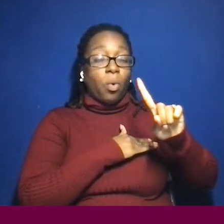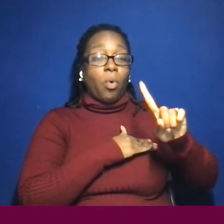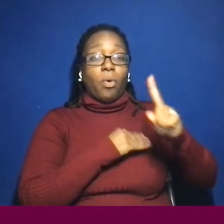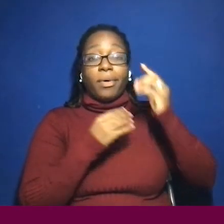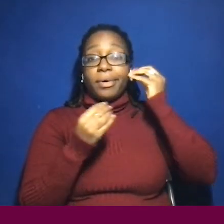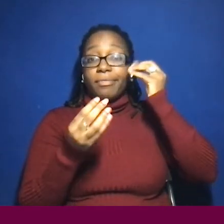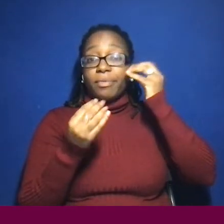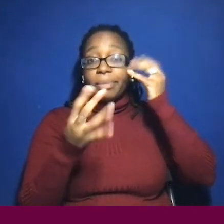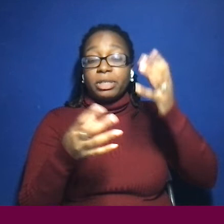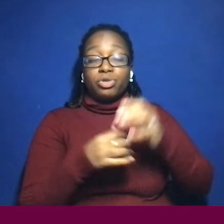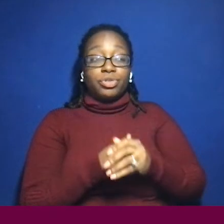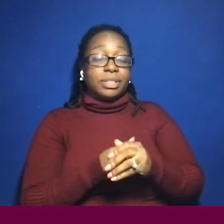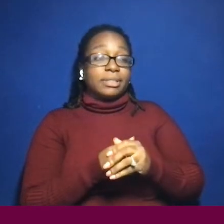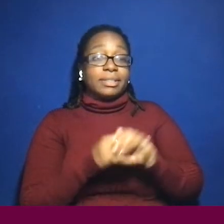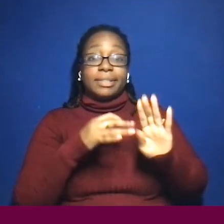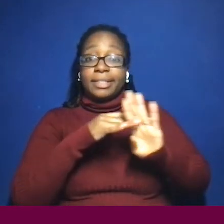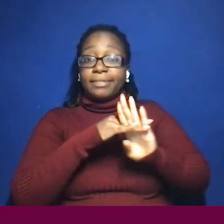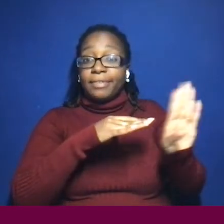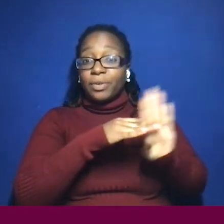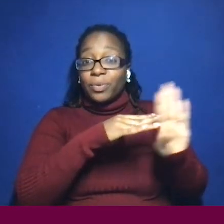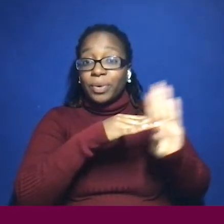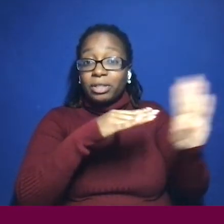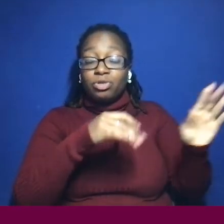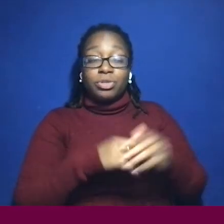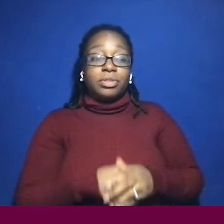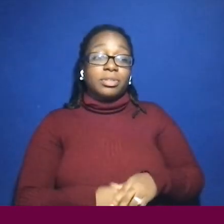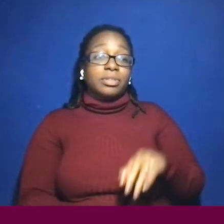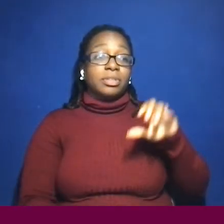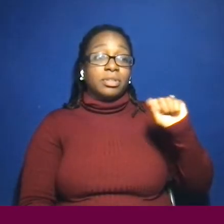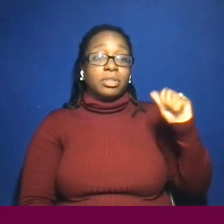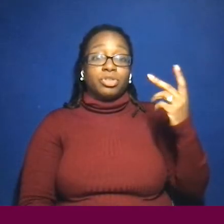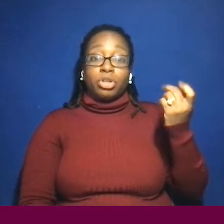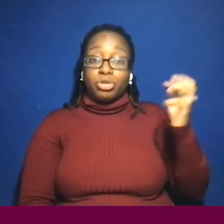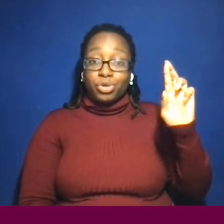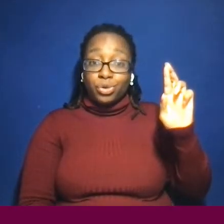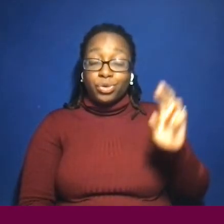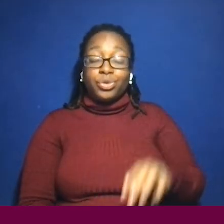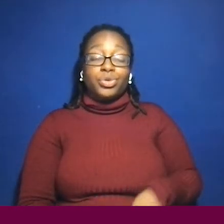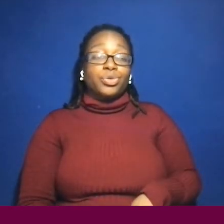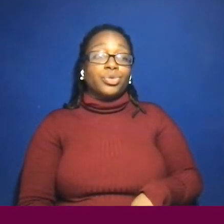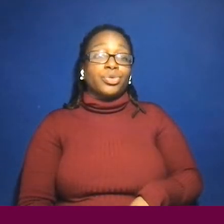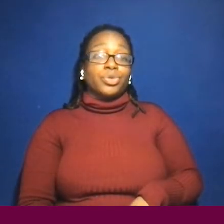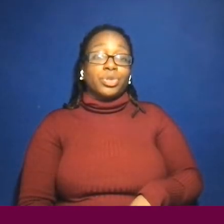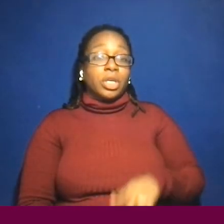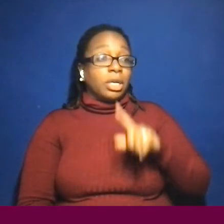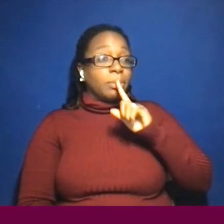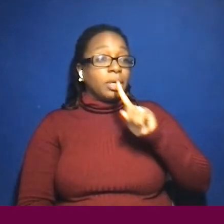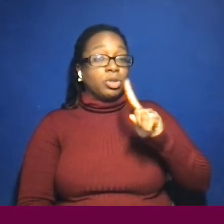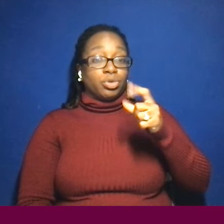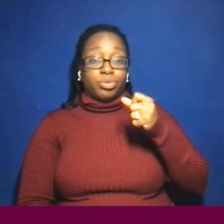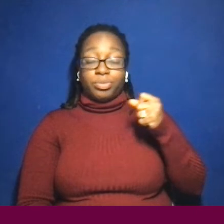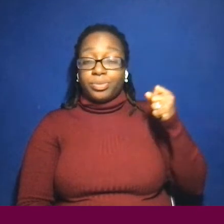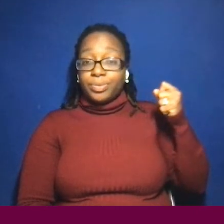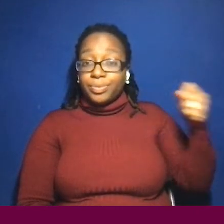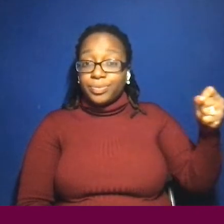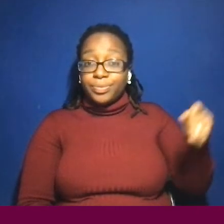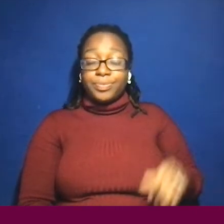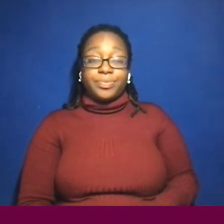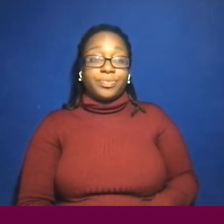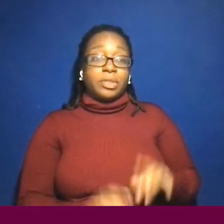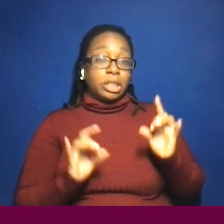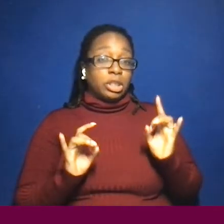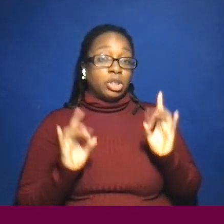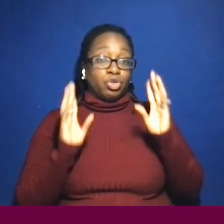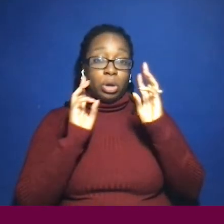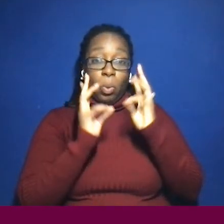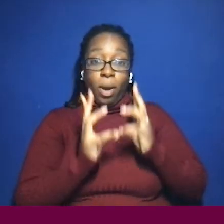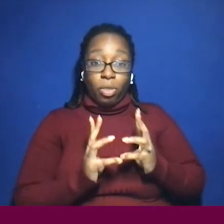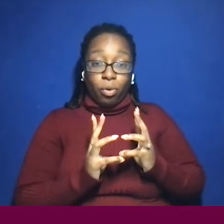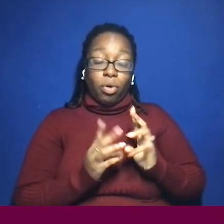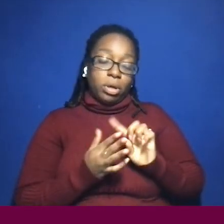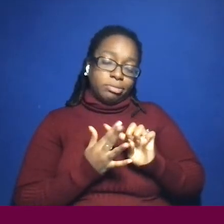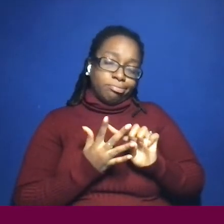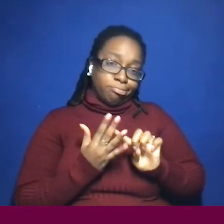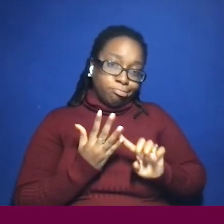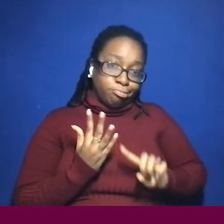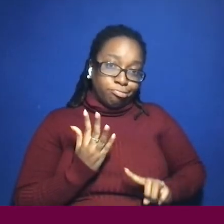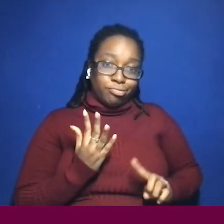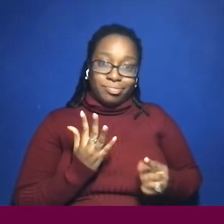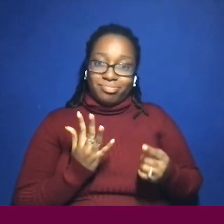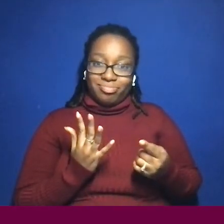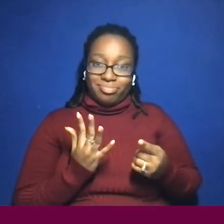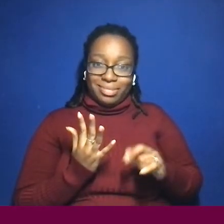information, evacuation, sheltering, sheltering in place, extreme weather, all of those pieces are